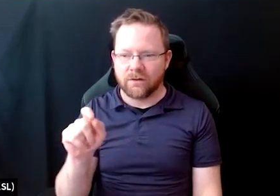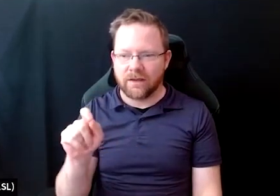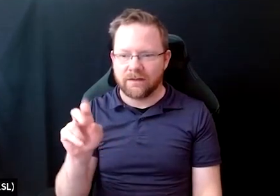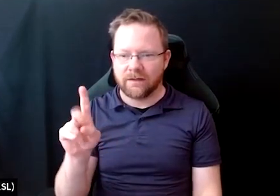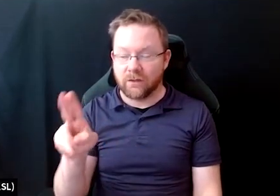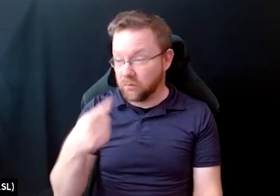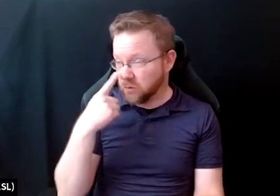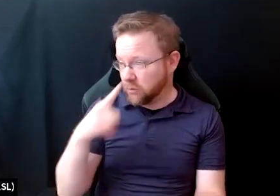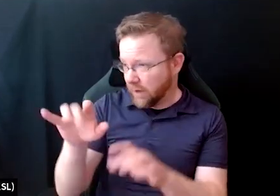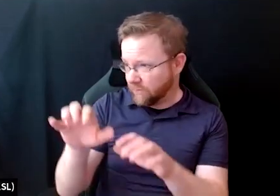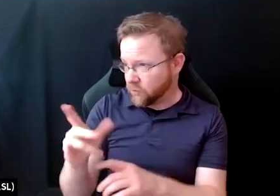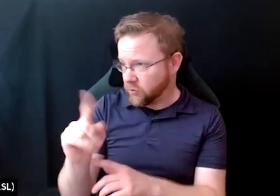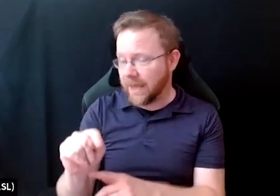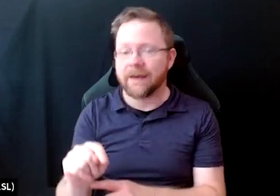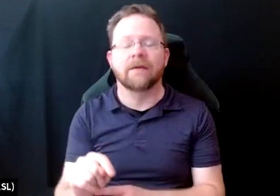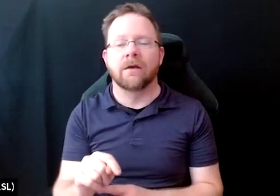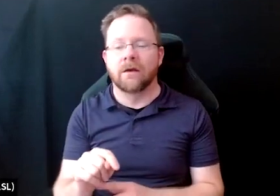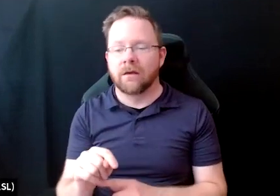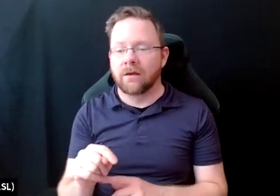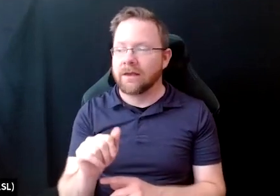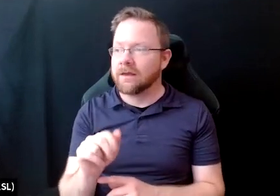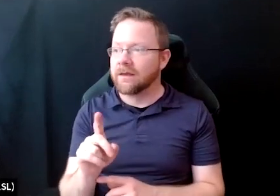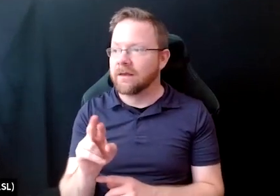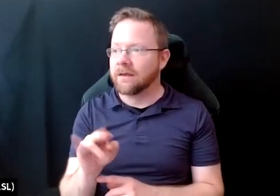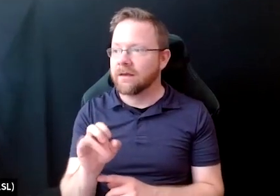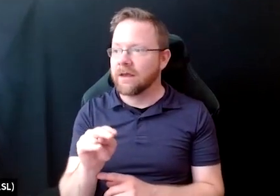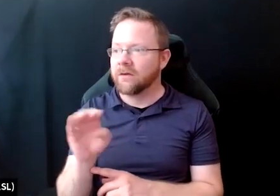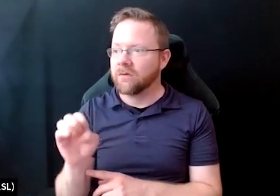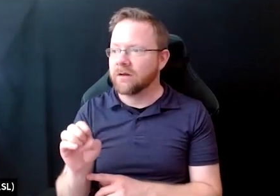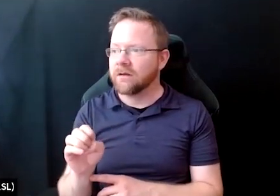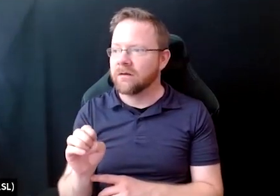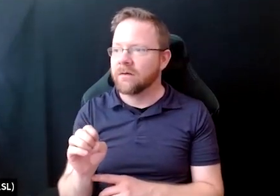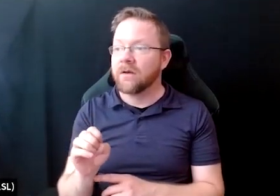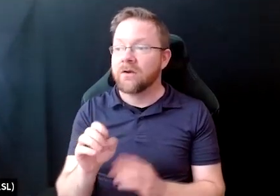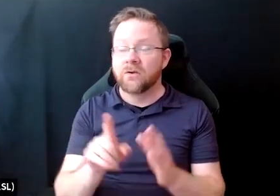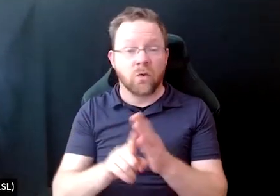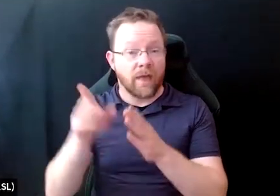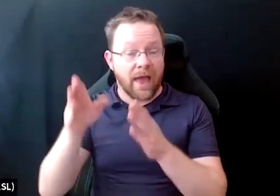We have a question from Adrian, "What might have helped you with the astronaut training if you had been selected?"